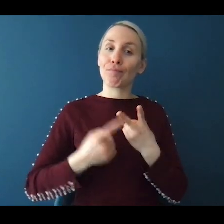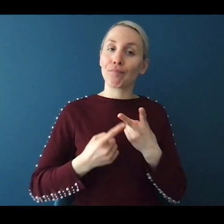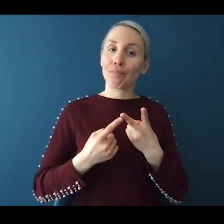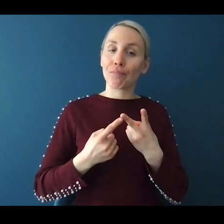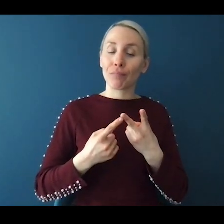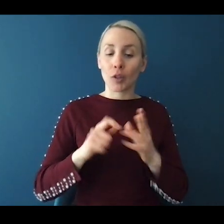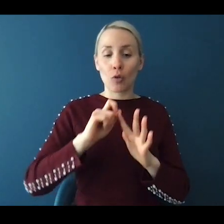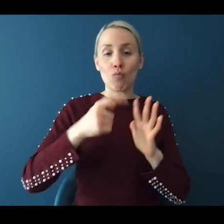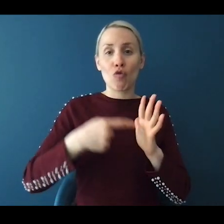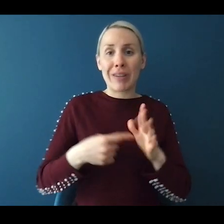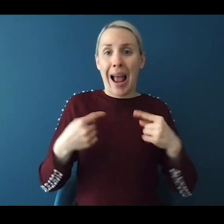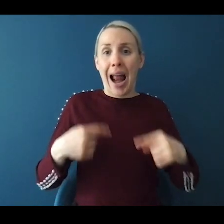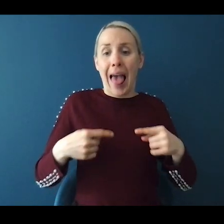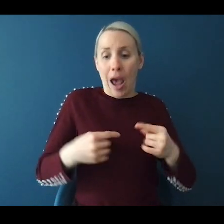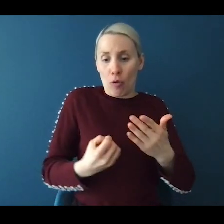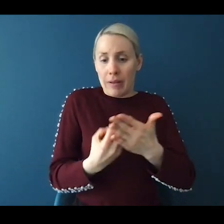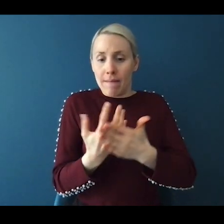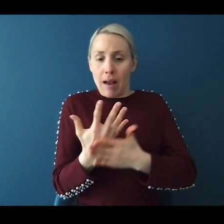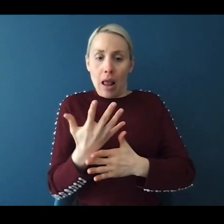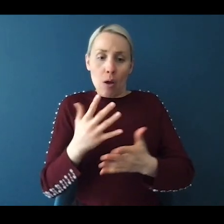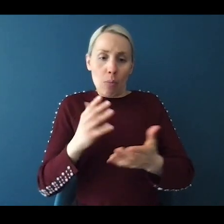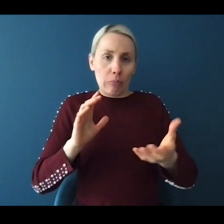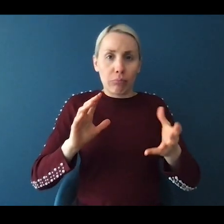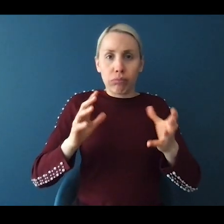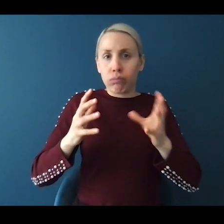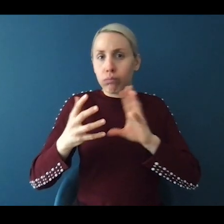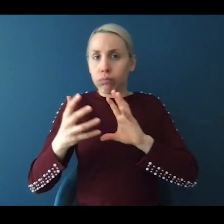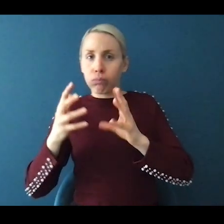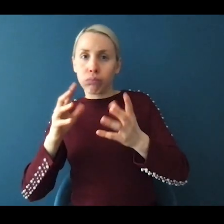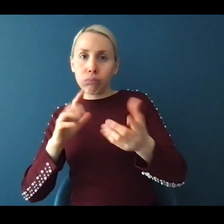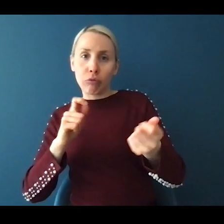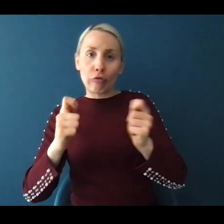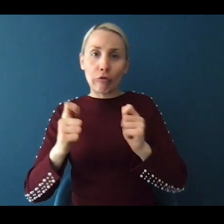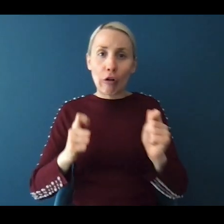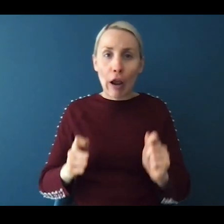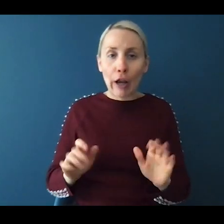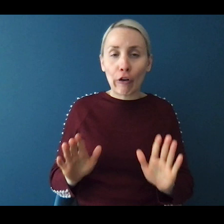to develop and if you confirm everything and kind of like have reached out to certain groups